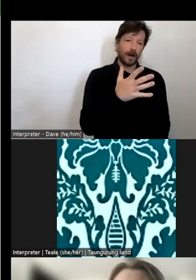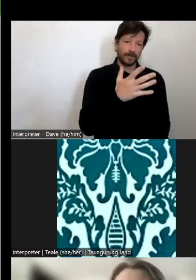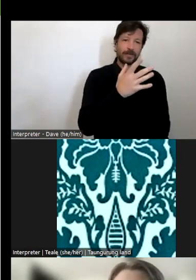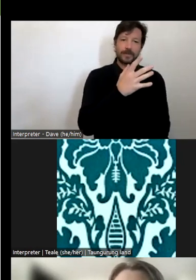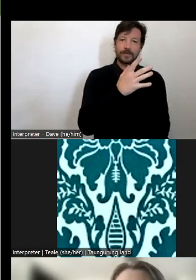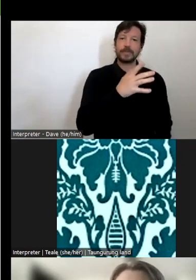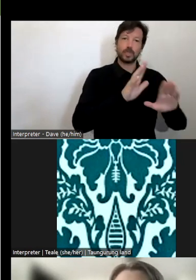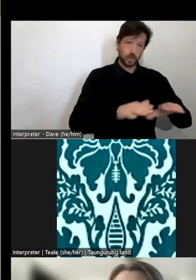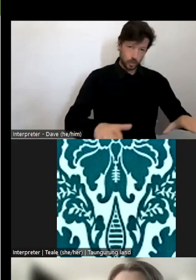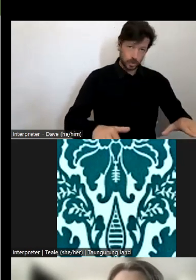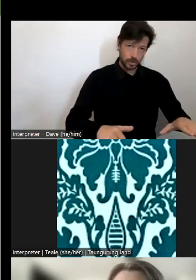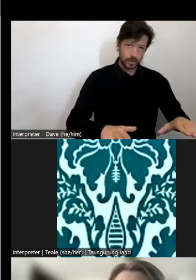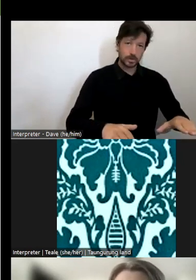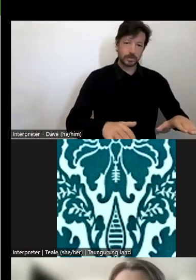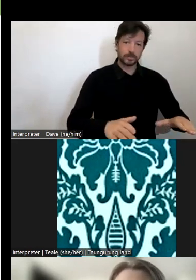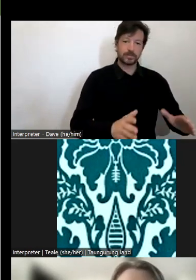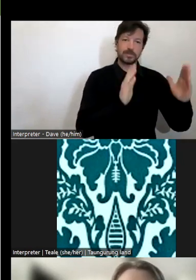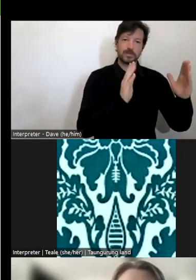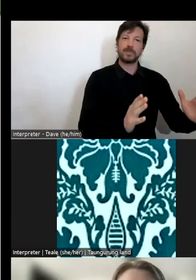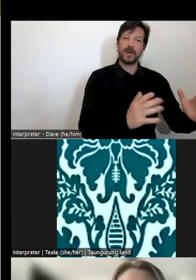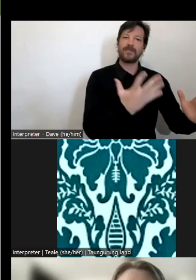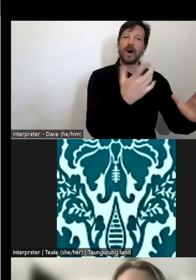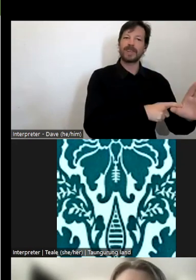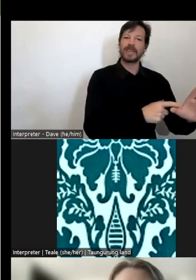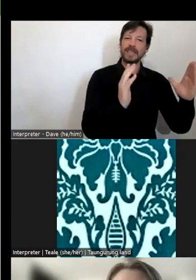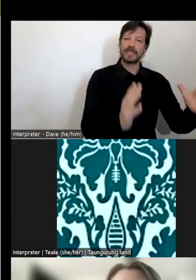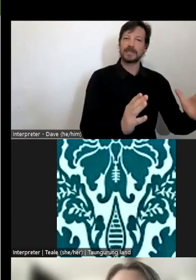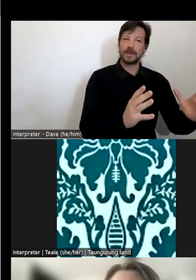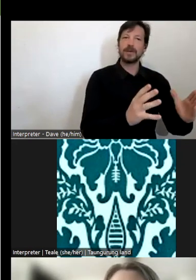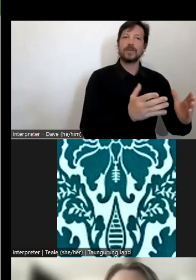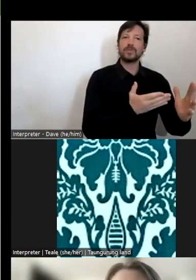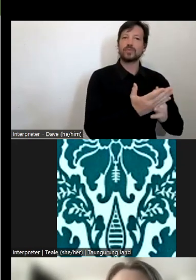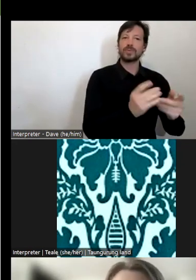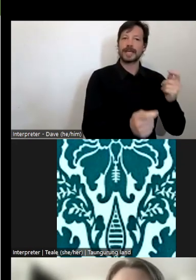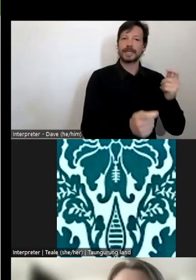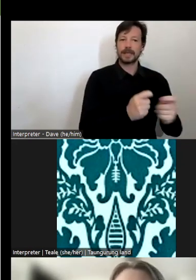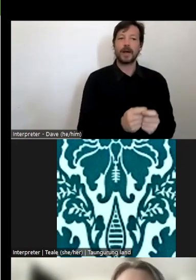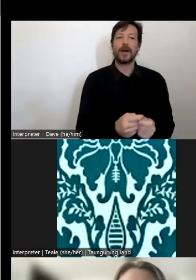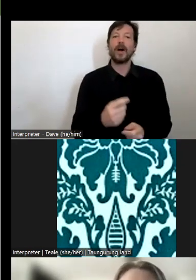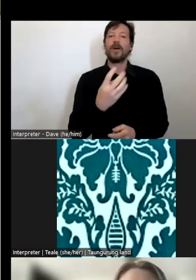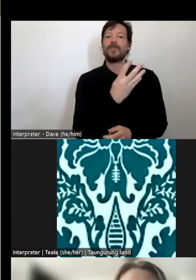in that five-year period who had the testing, and there were 490 that didn't show any changes in that gene,